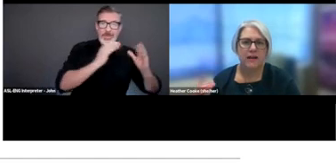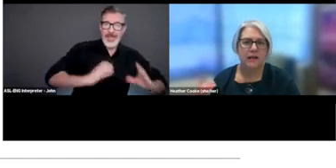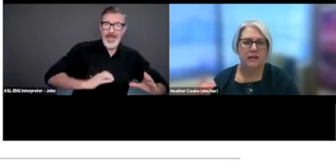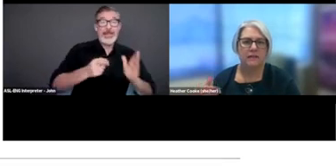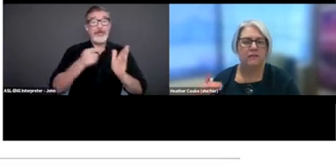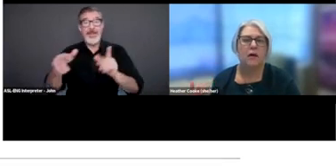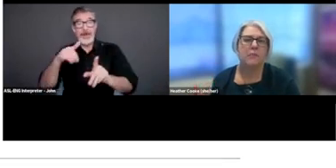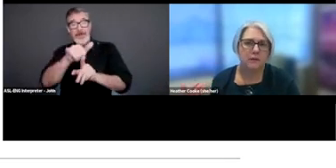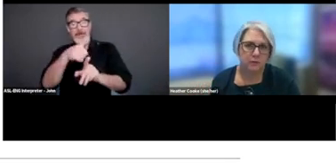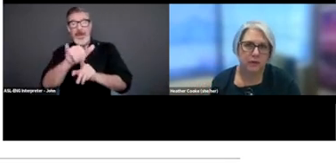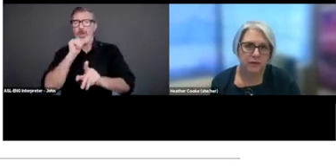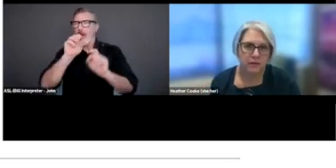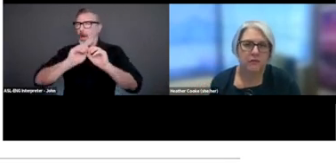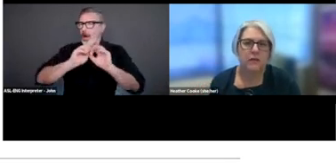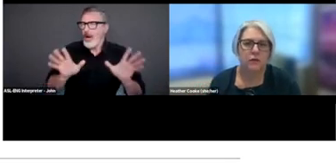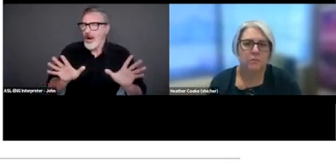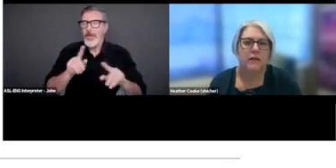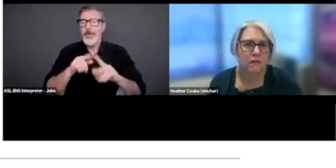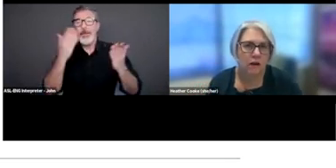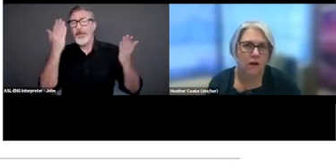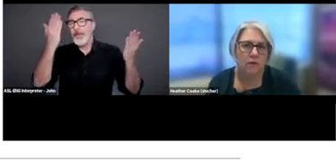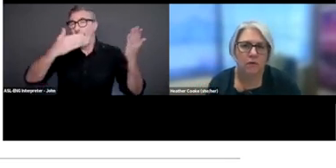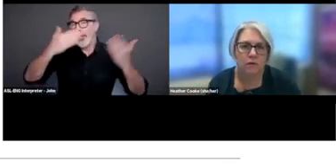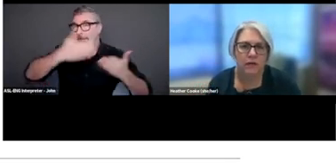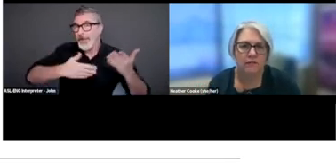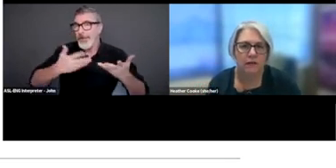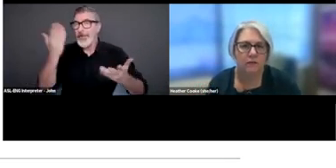prohibited in workplace law or organizational policy. So our